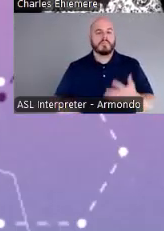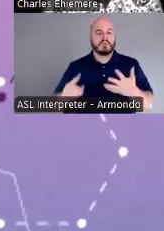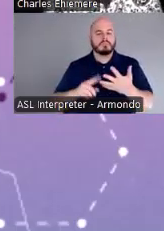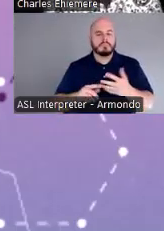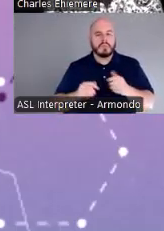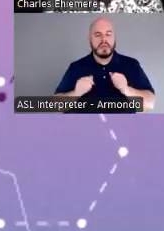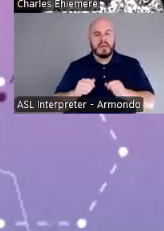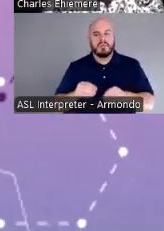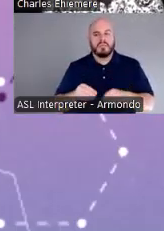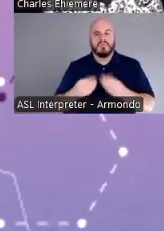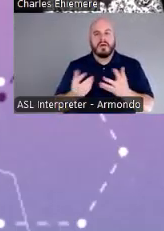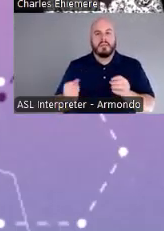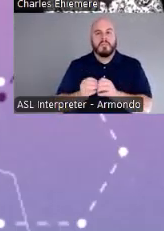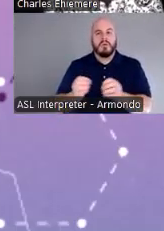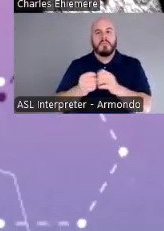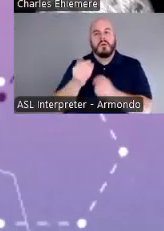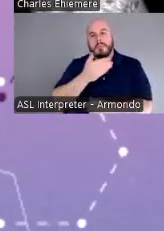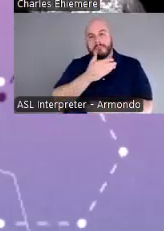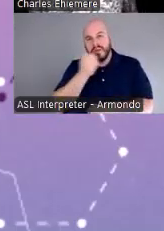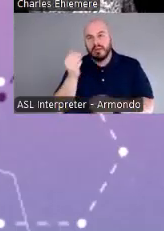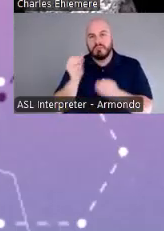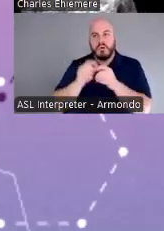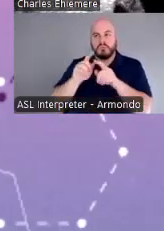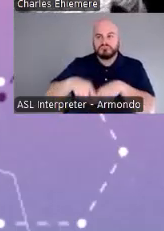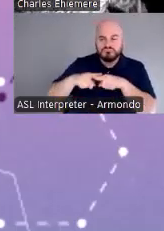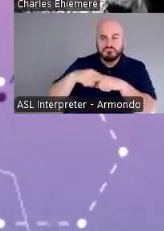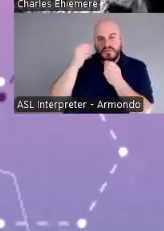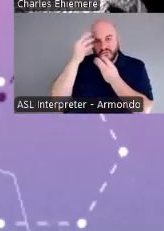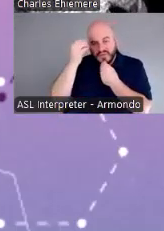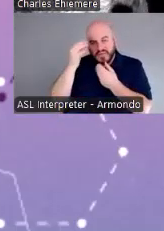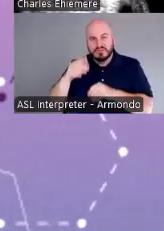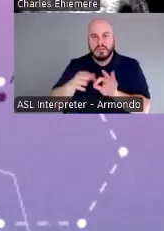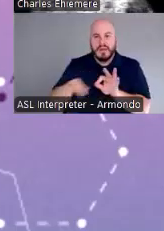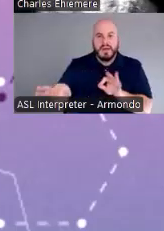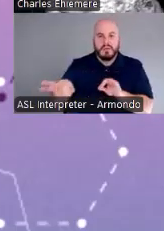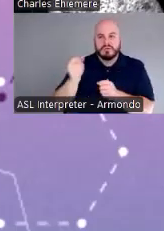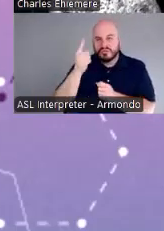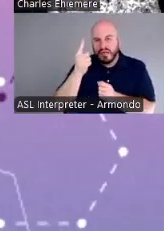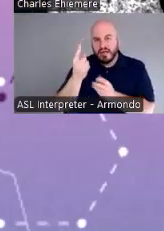information that they get from the platform.